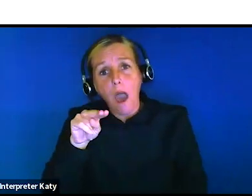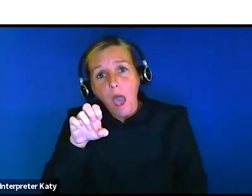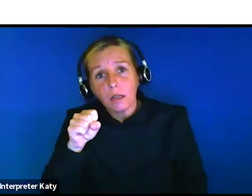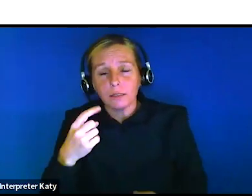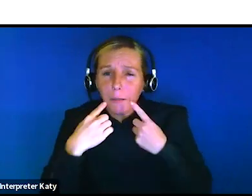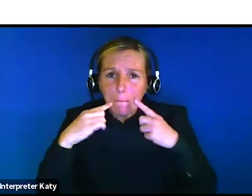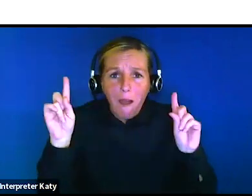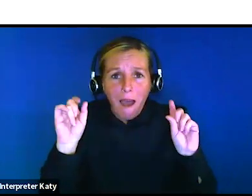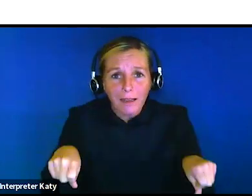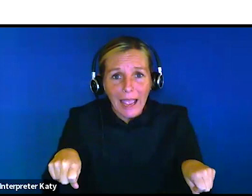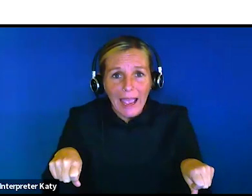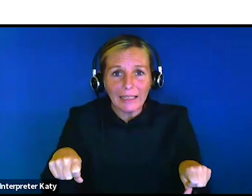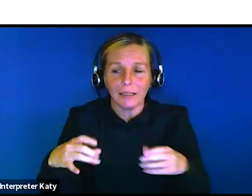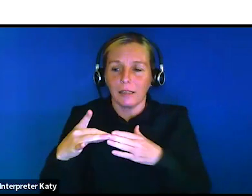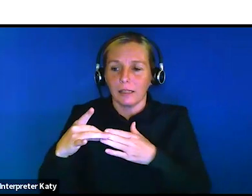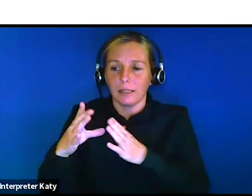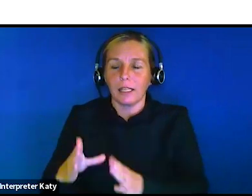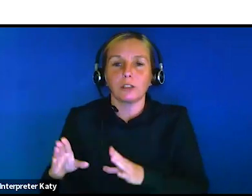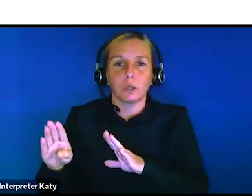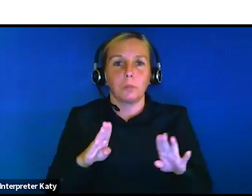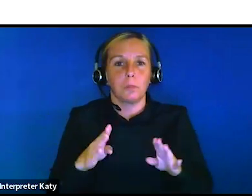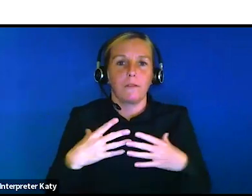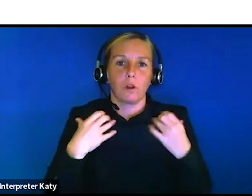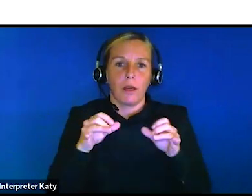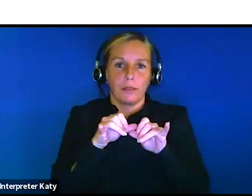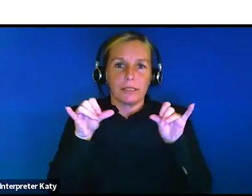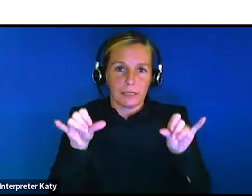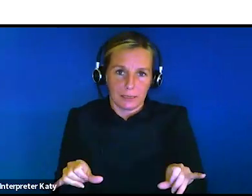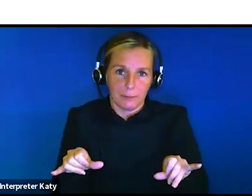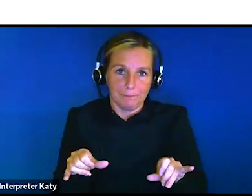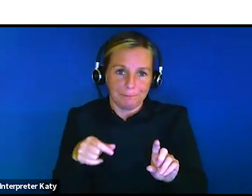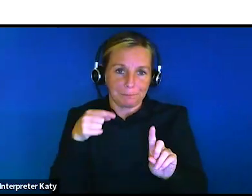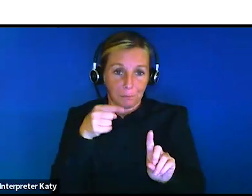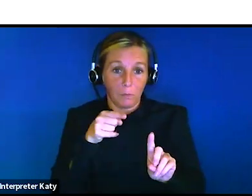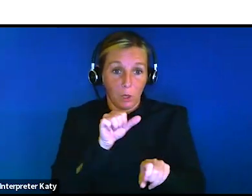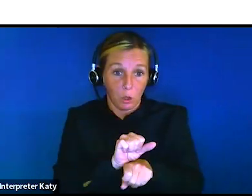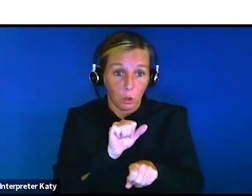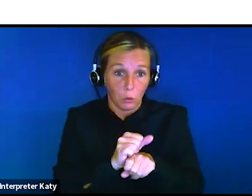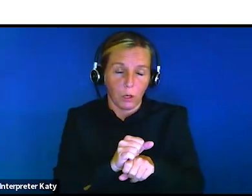Leaders in behavioral health systems: what you do matters.